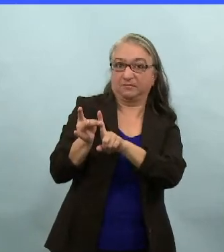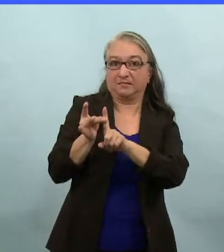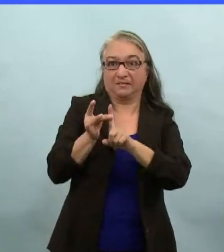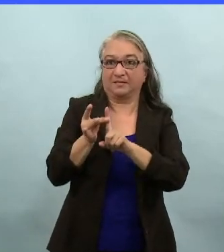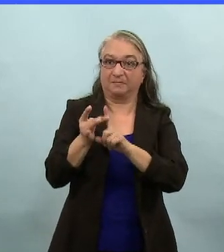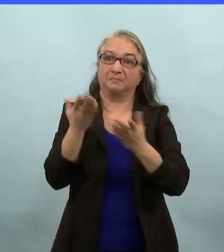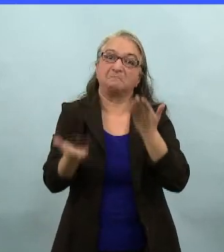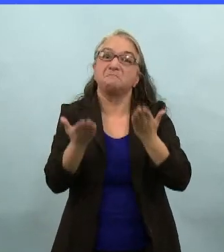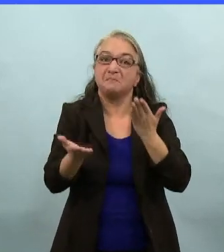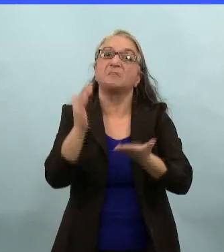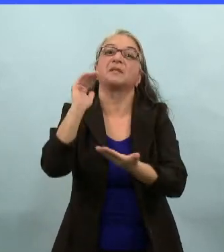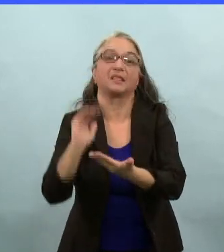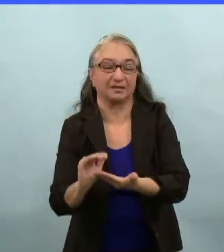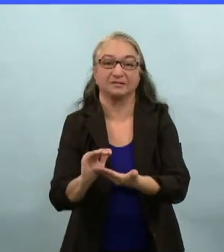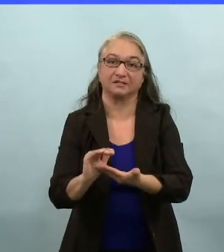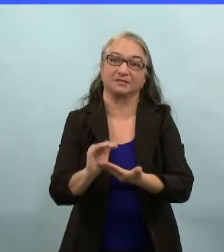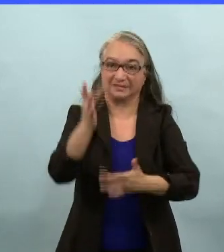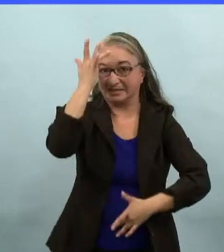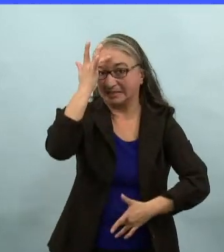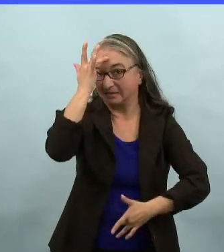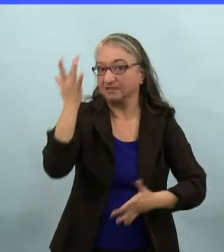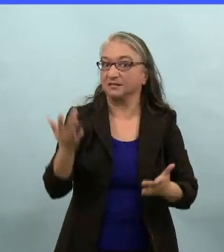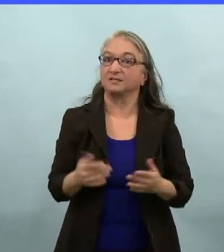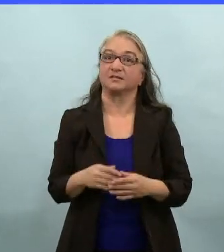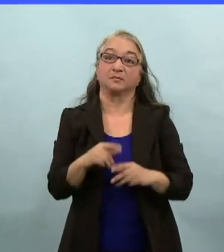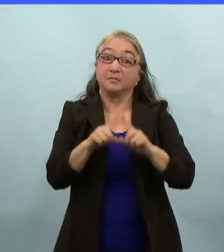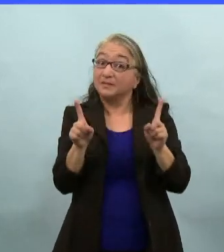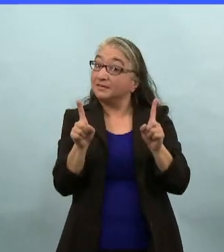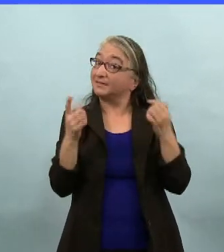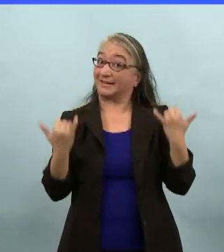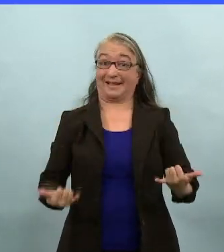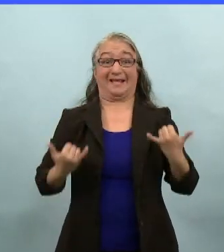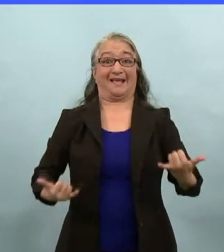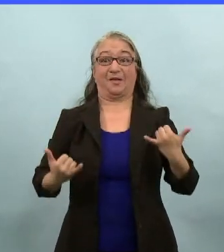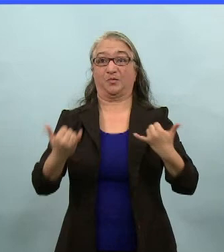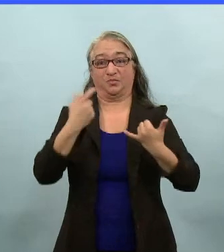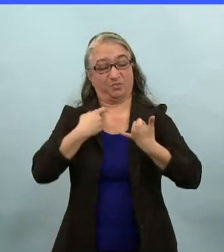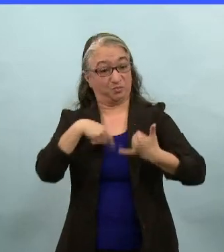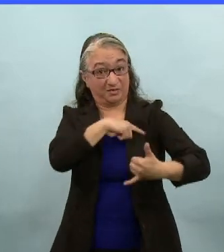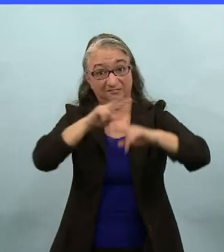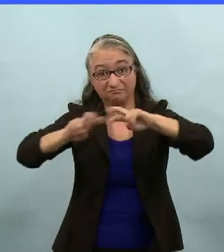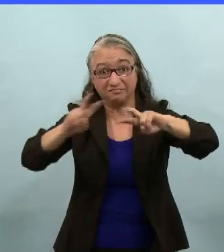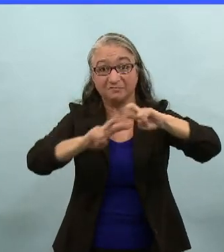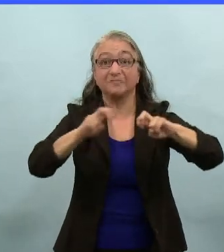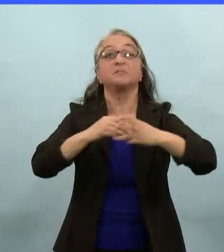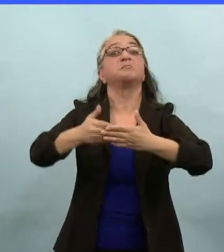which is something we are monitoring closely like seasonal influenza we have to adjust to working